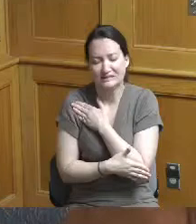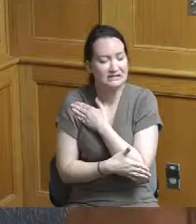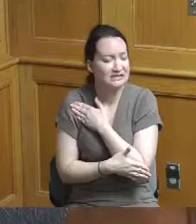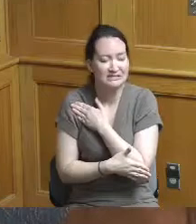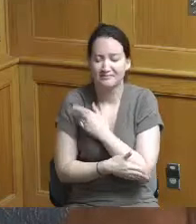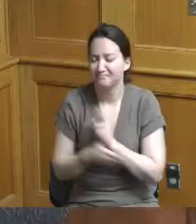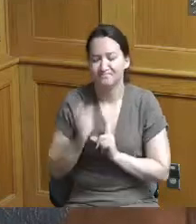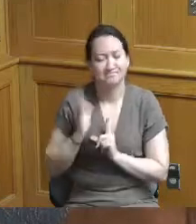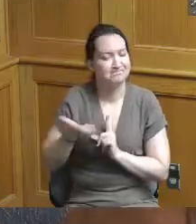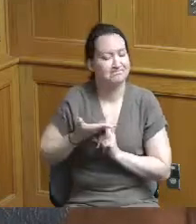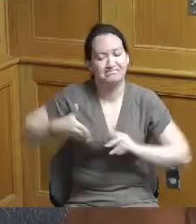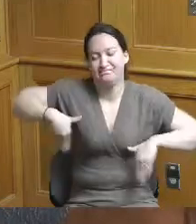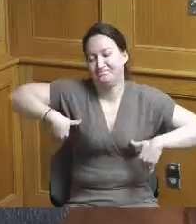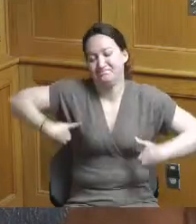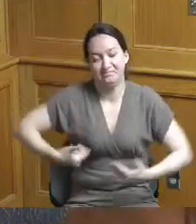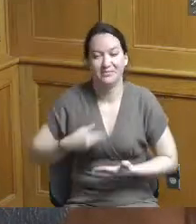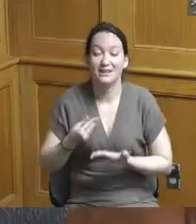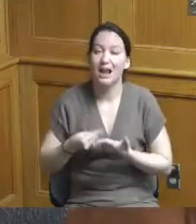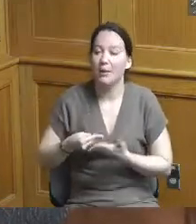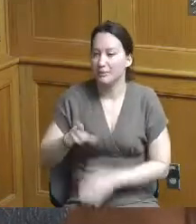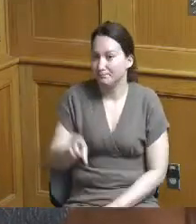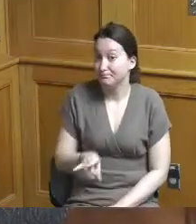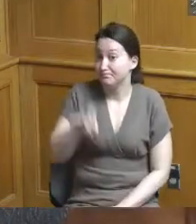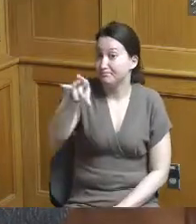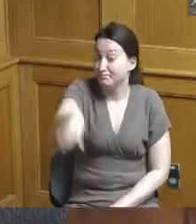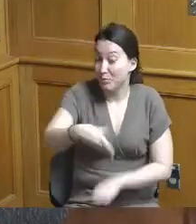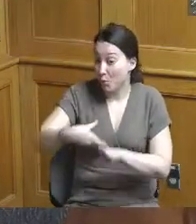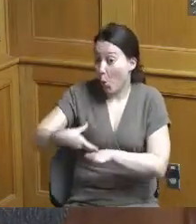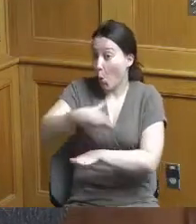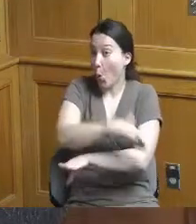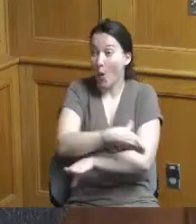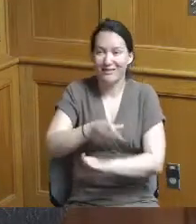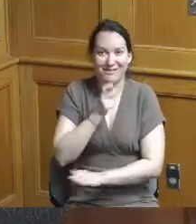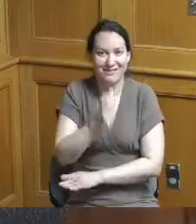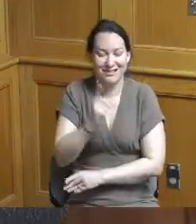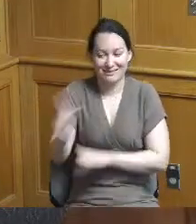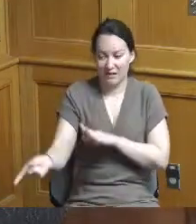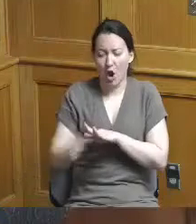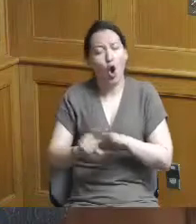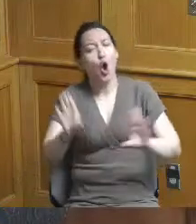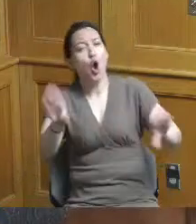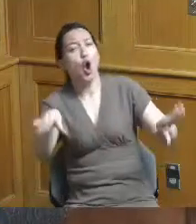model so I wanted to say that in advance so it doesn't come to us and say oh we got one staff